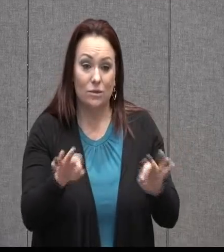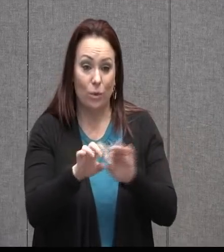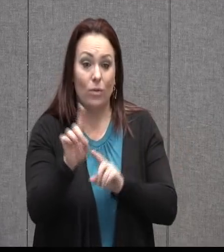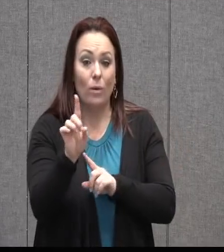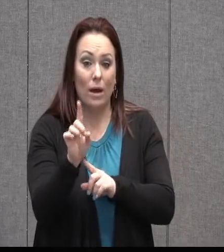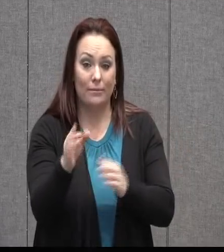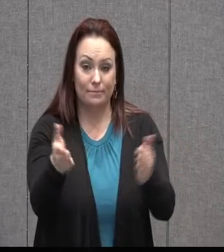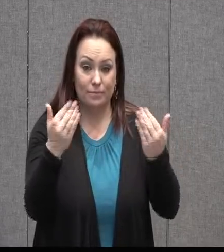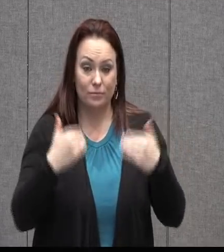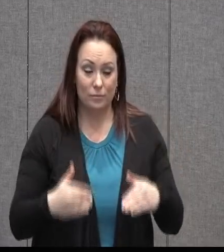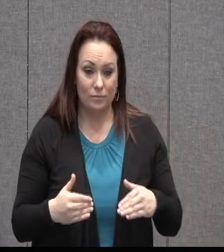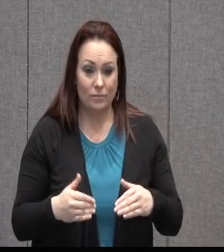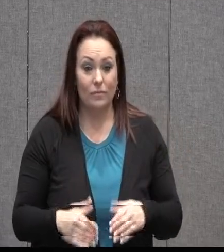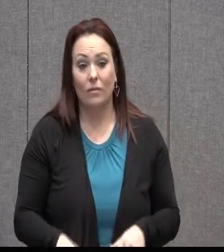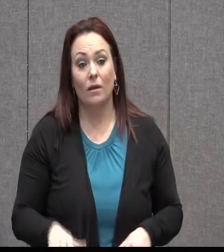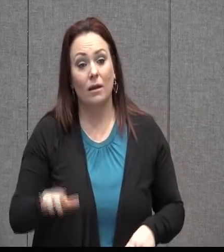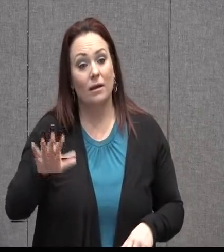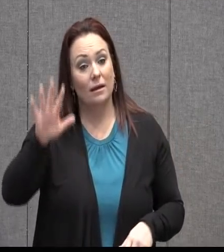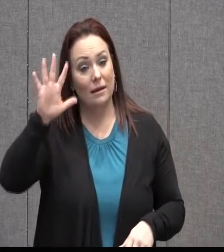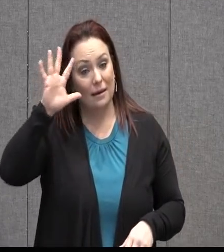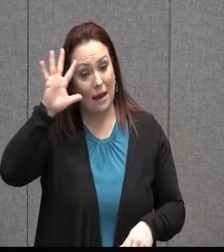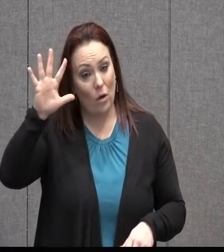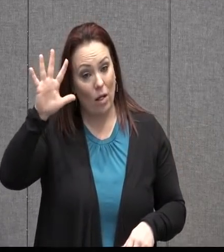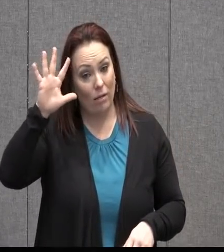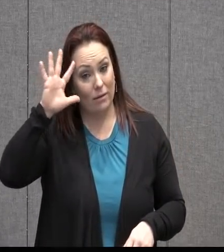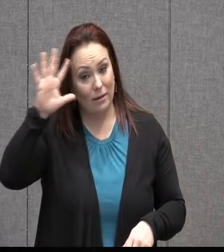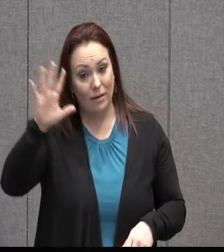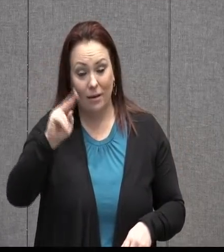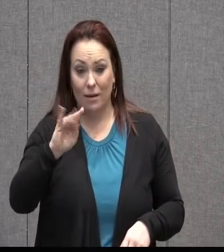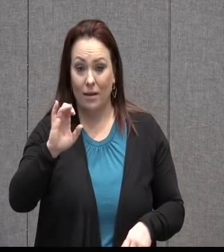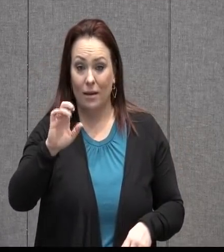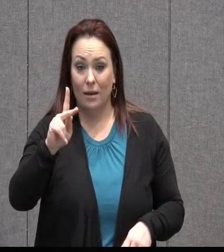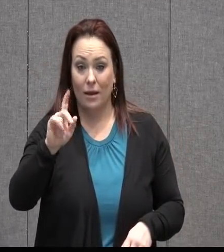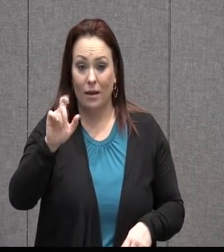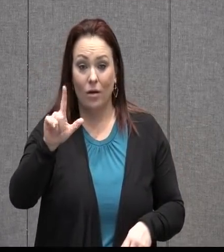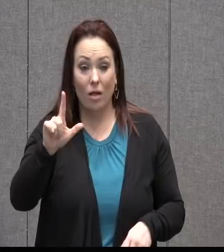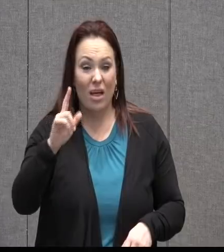Then it says, nickel, nickel, thick and fat.